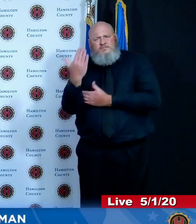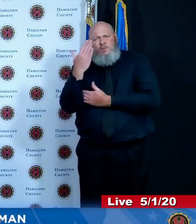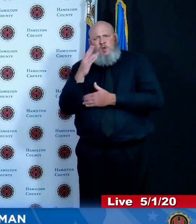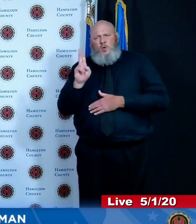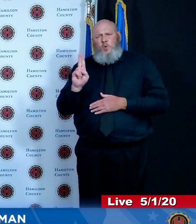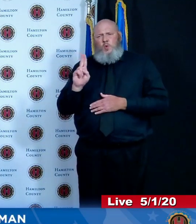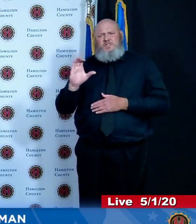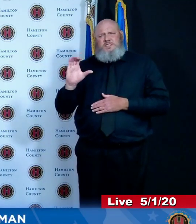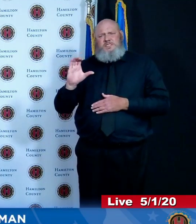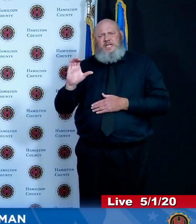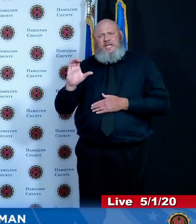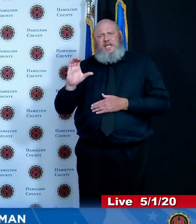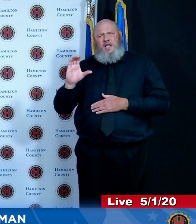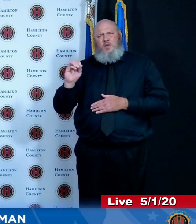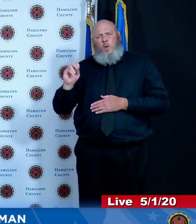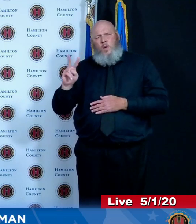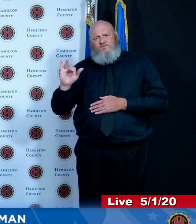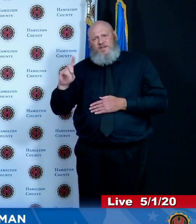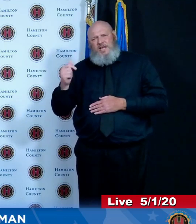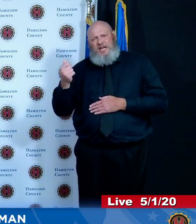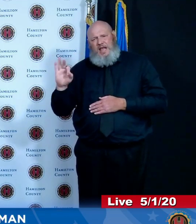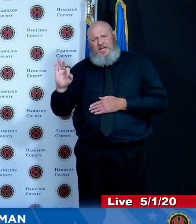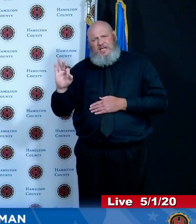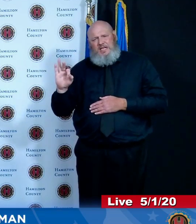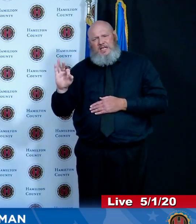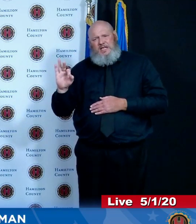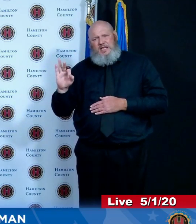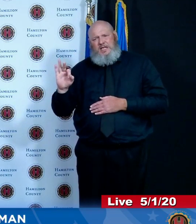roadmap to reopen Ohio are you familiar with that analysis and do you have any